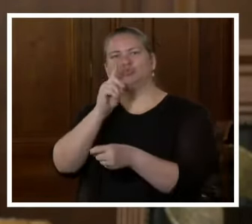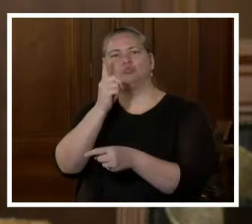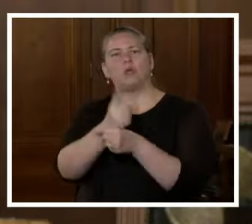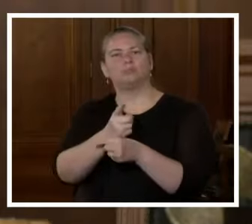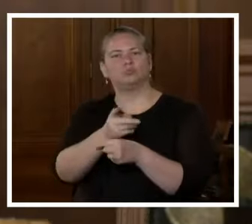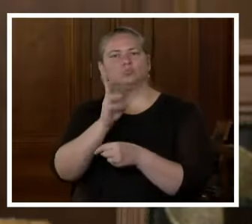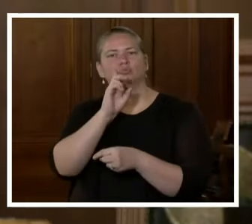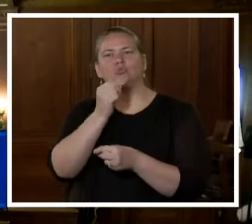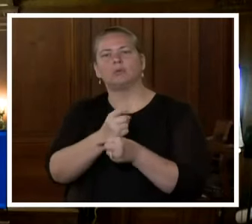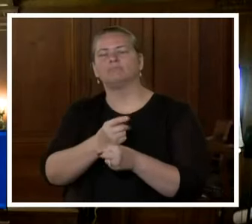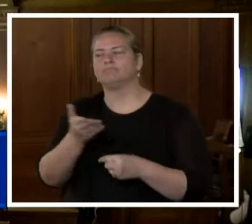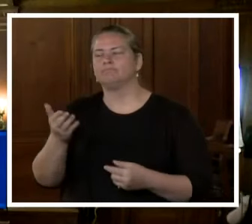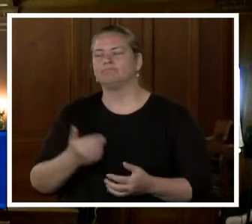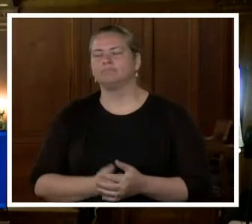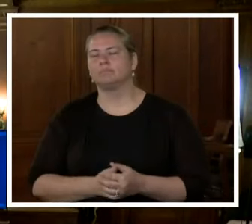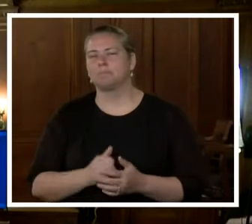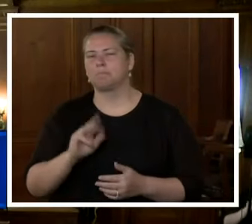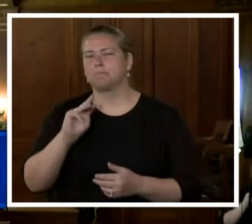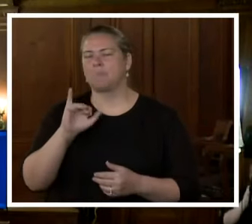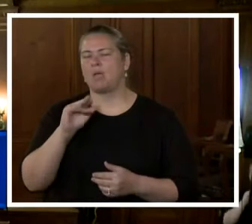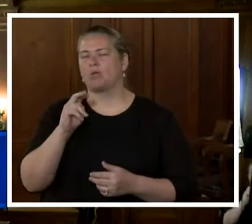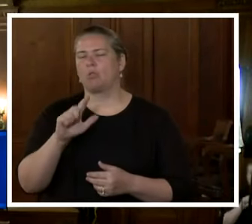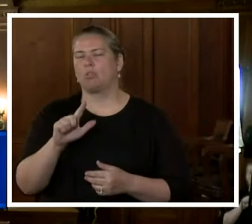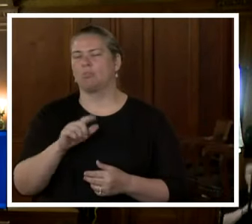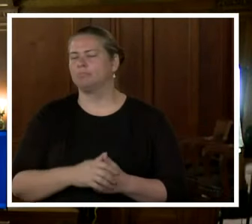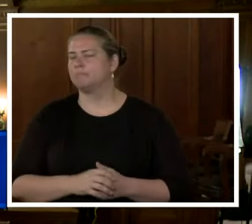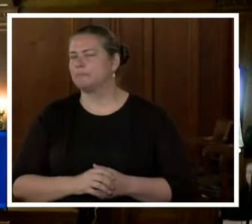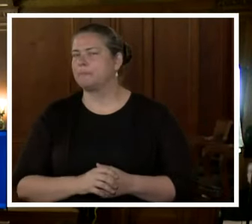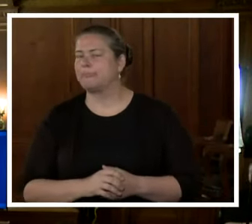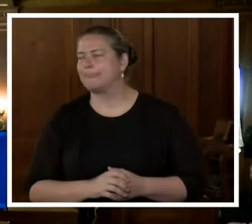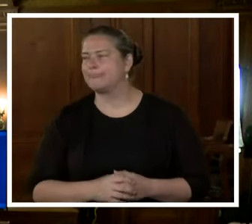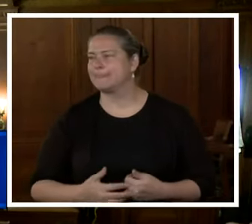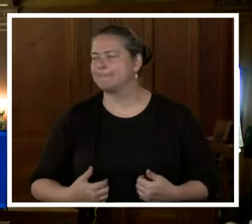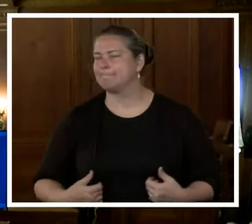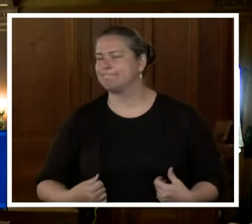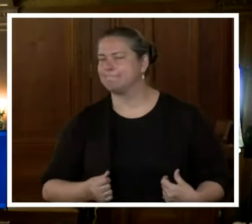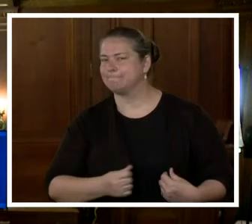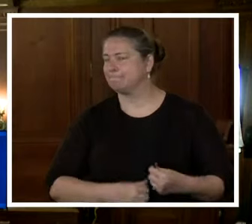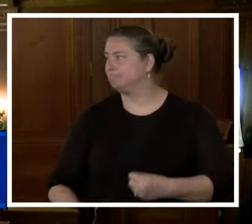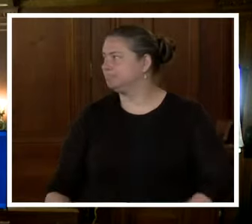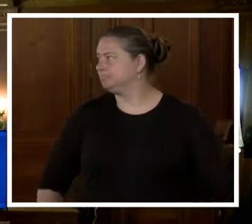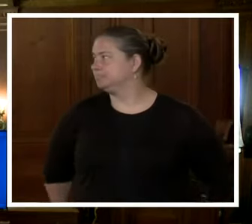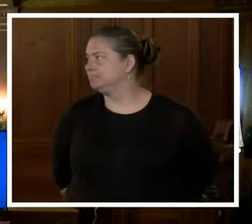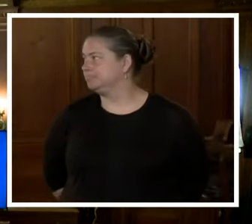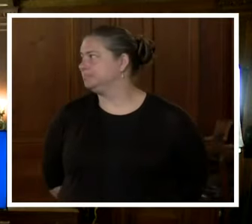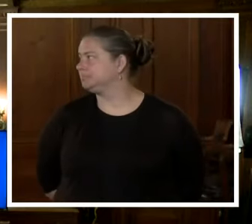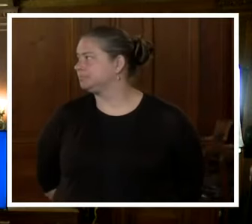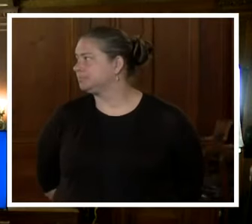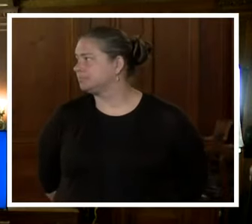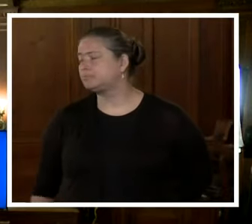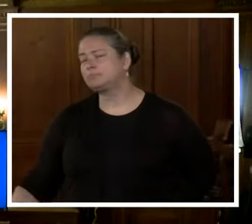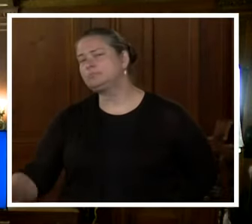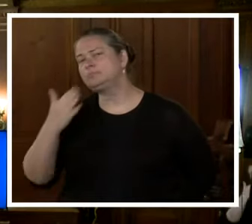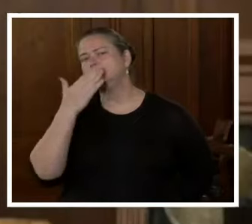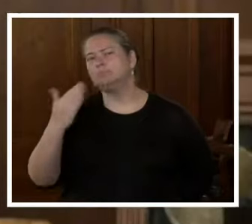CASINGS, THIS IS WHERE ONE OF OUR FEDERAL PARTNERS IS ASSISTING IN THE INVESTIGATION AND CONDUCTING TESTS WHICH CAN MATCH SHELL CASING TO THE